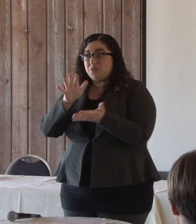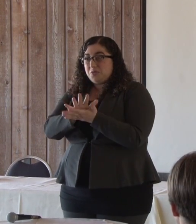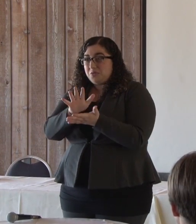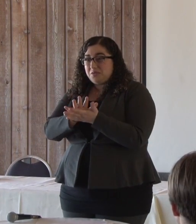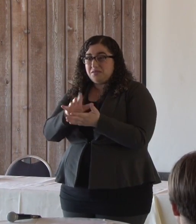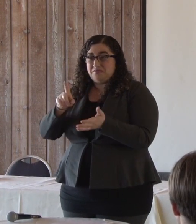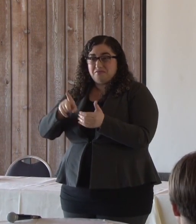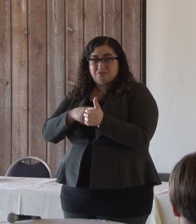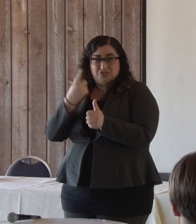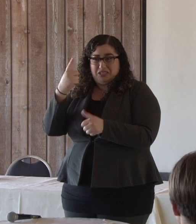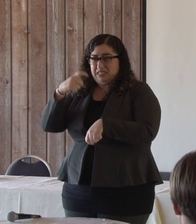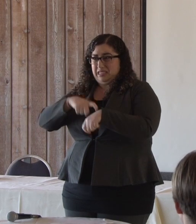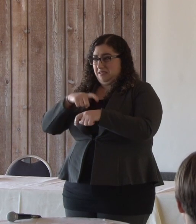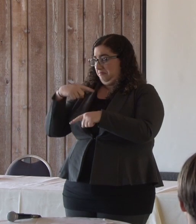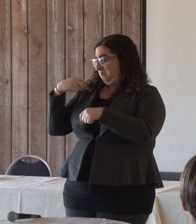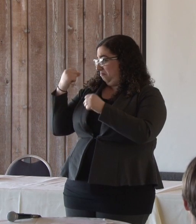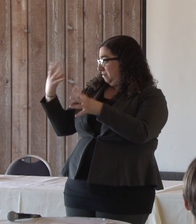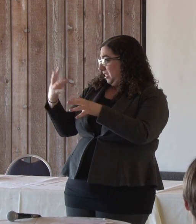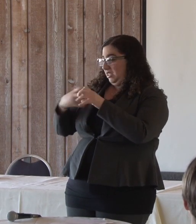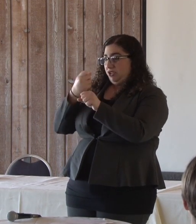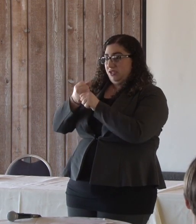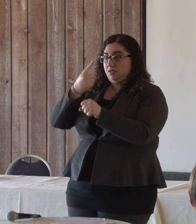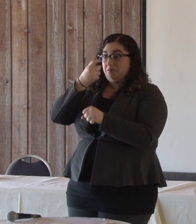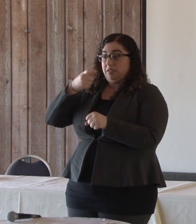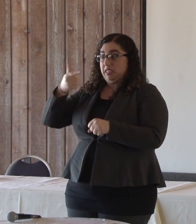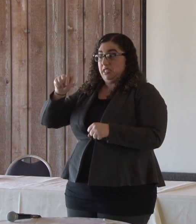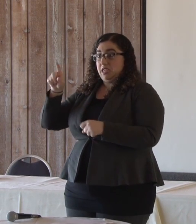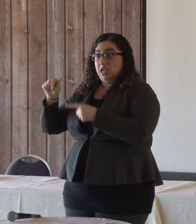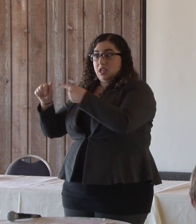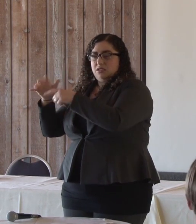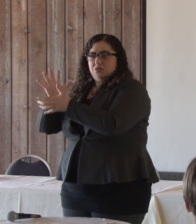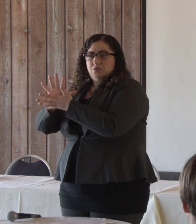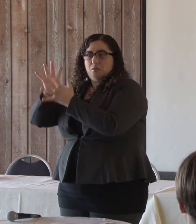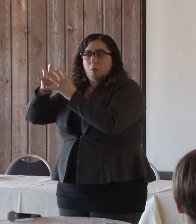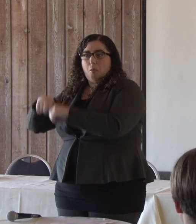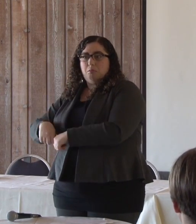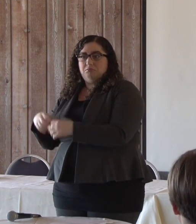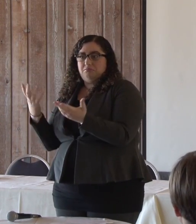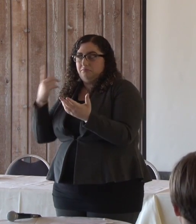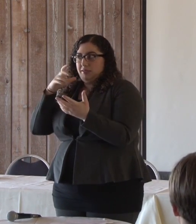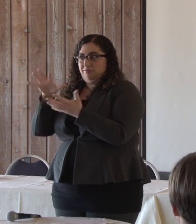I had to learn American Sign Language. When I first went to school. For the first